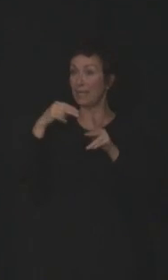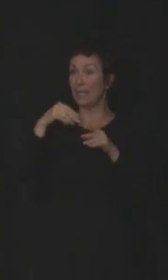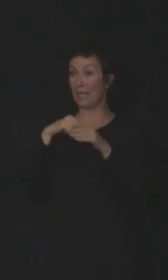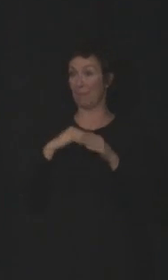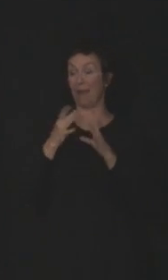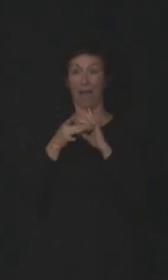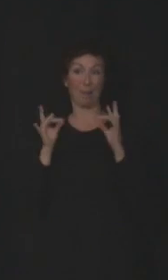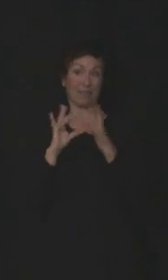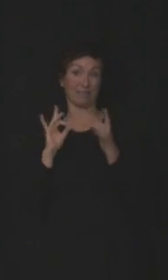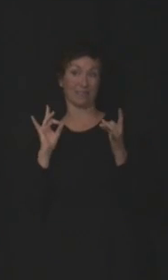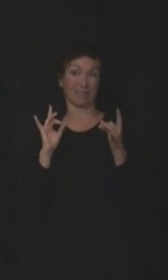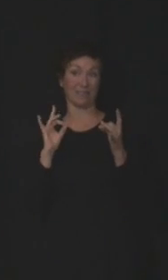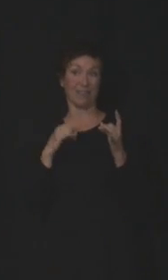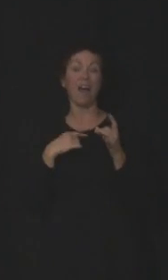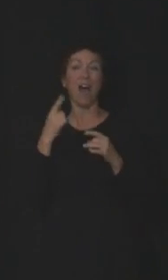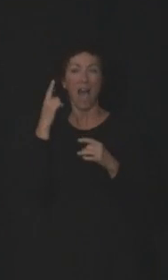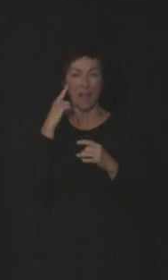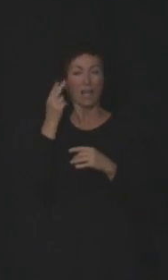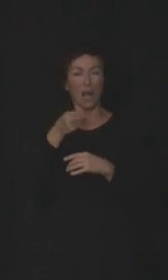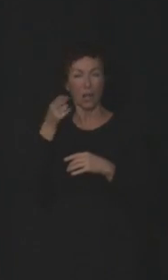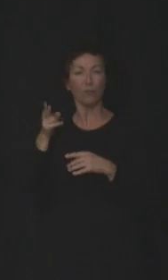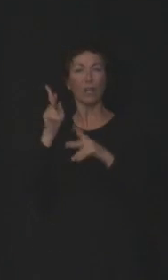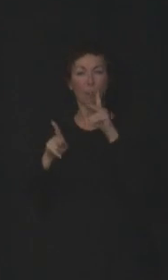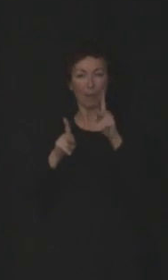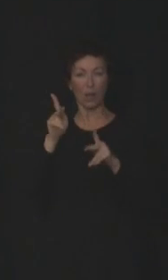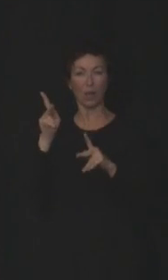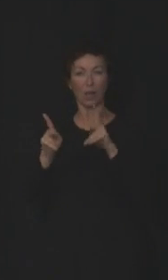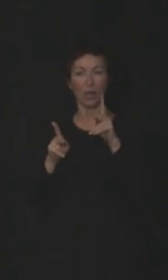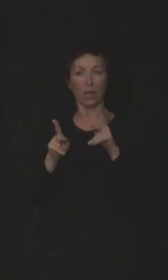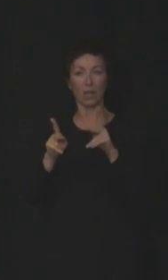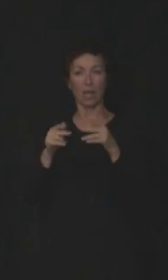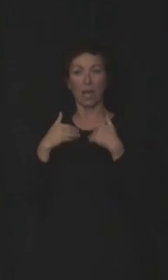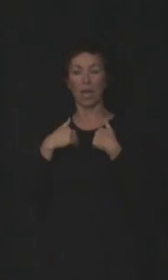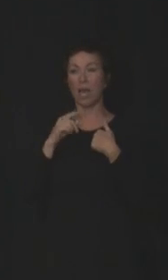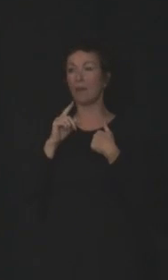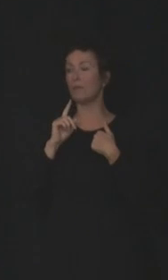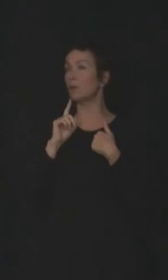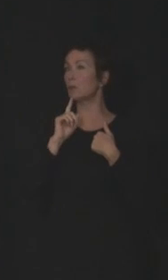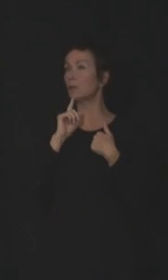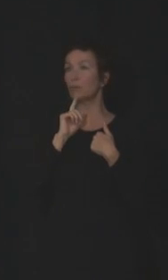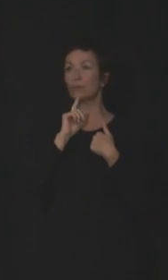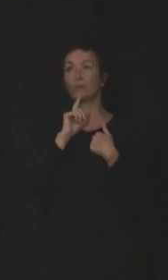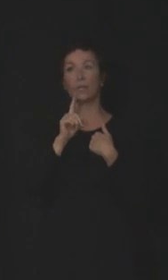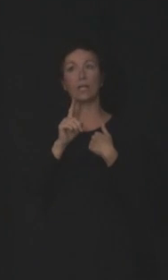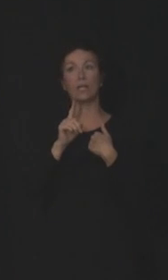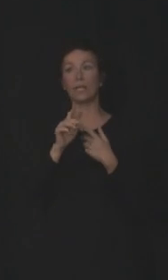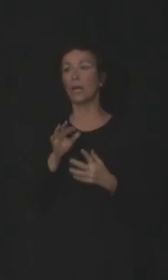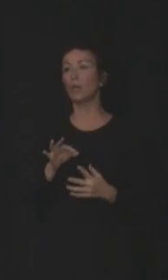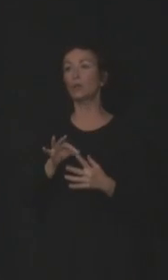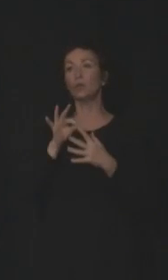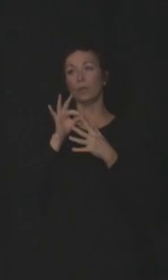I think hard of hearing people have really unique challenges.